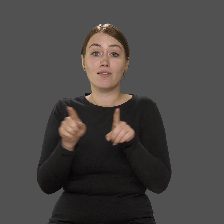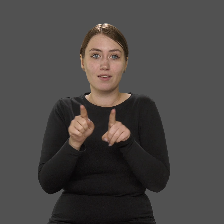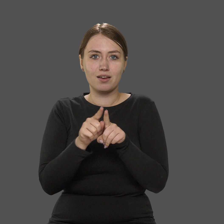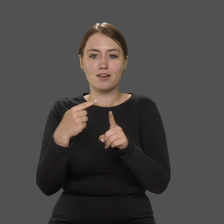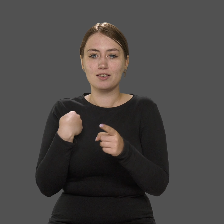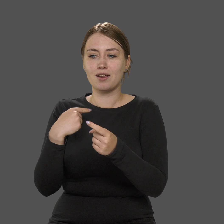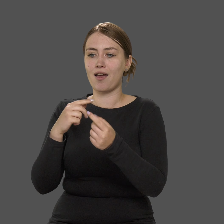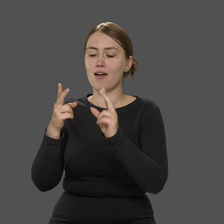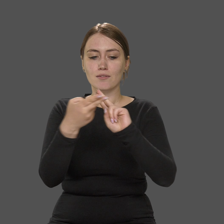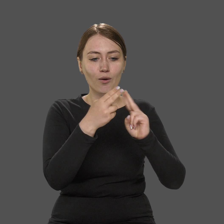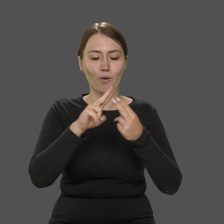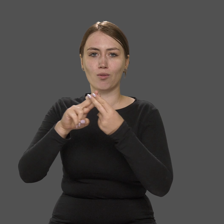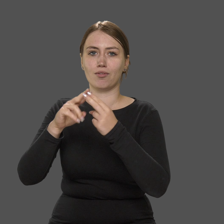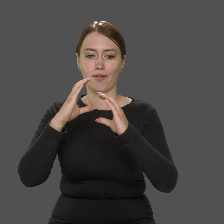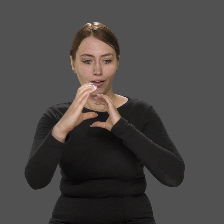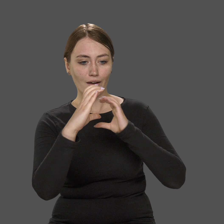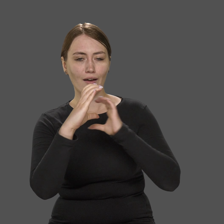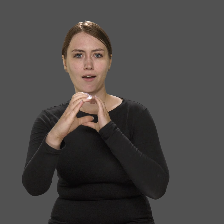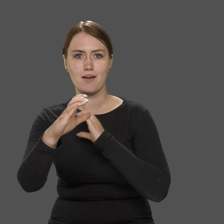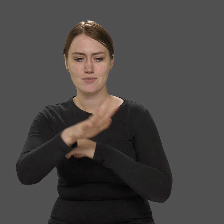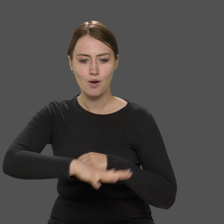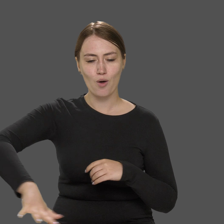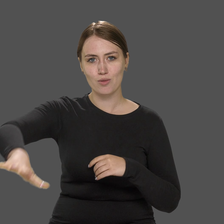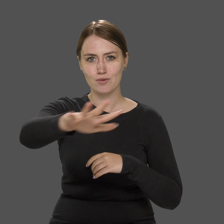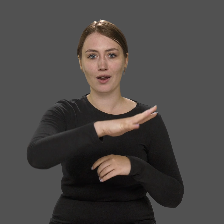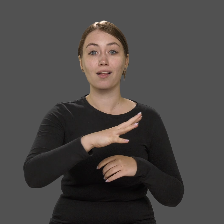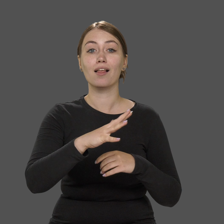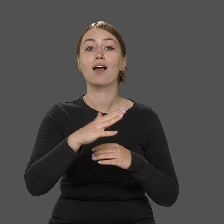The inability to communicate with the environment